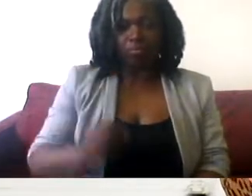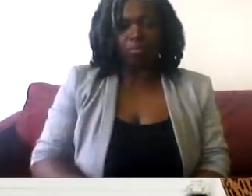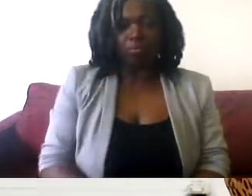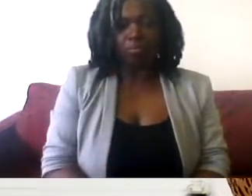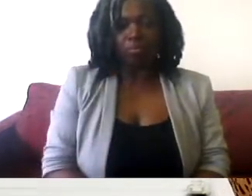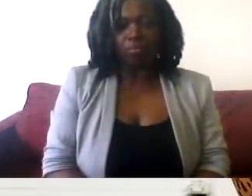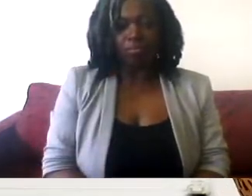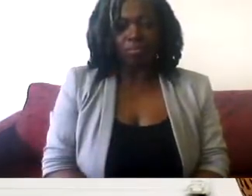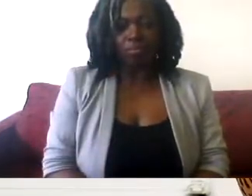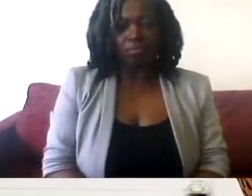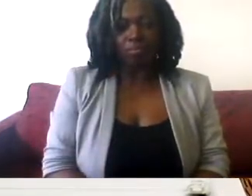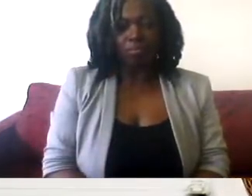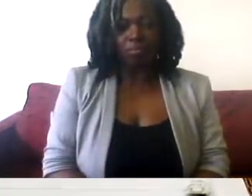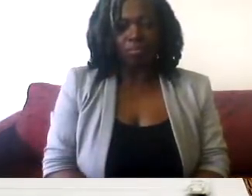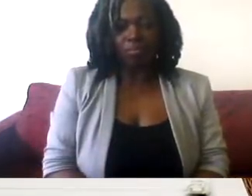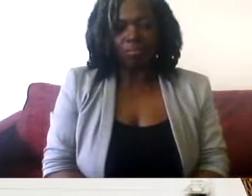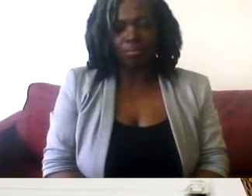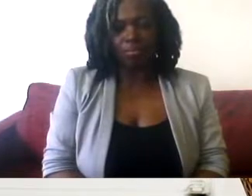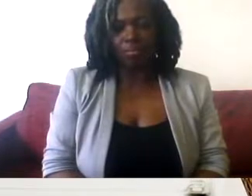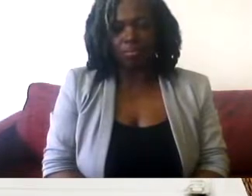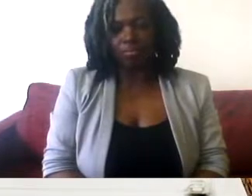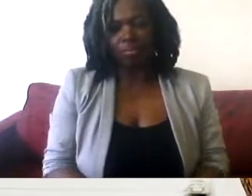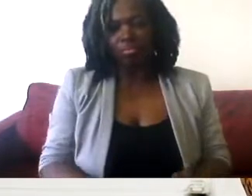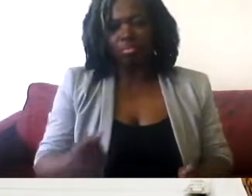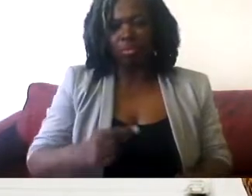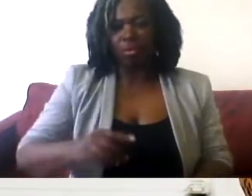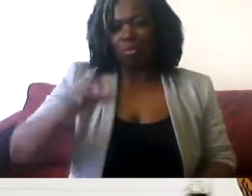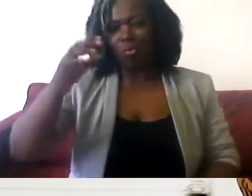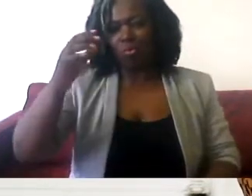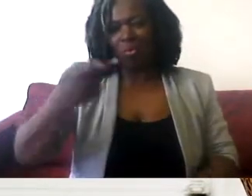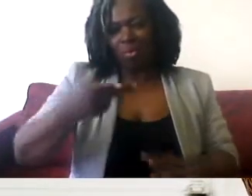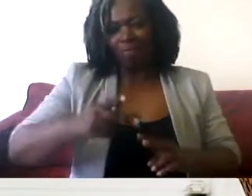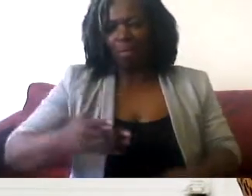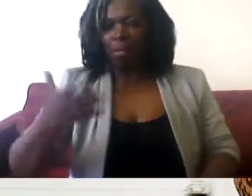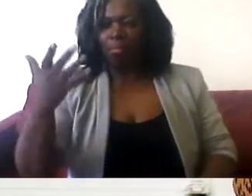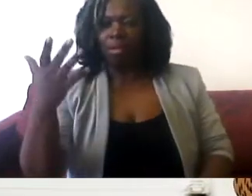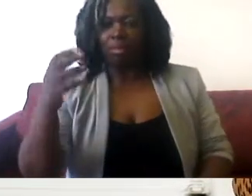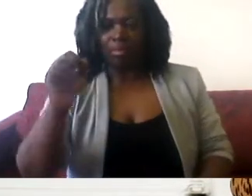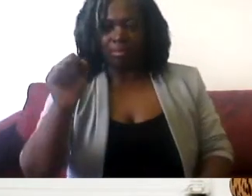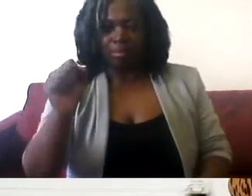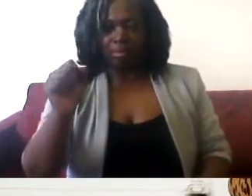thumb and index from the left hand place